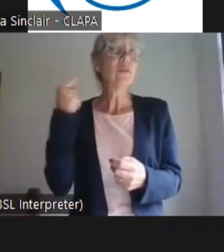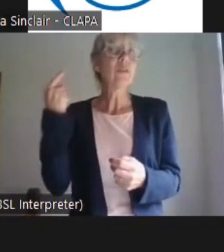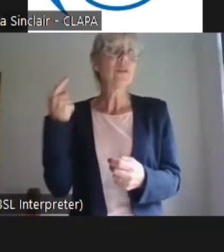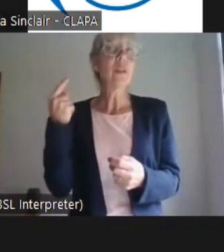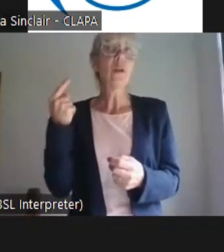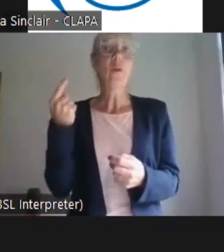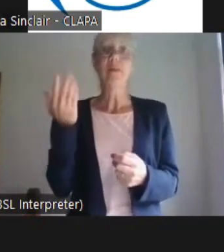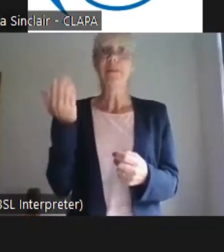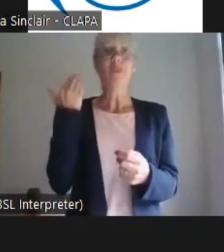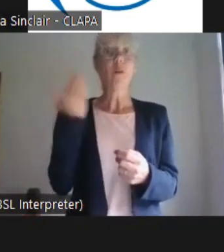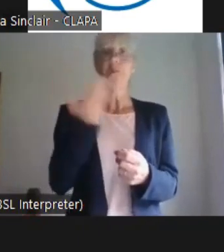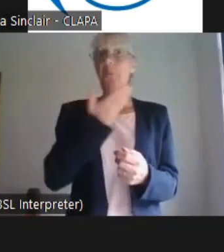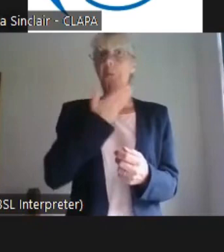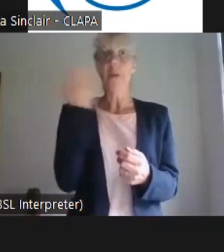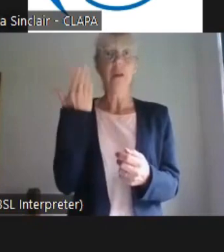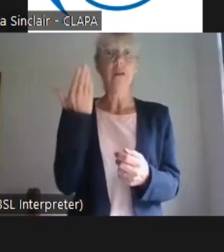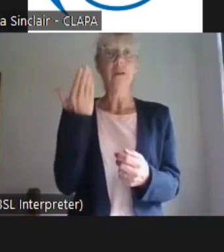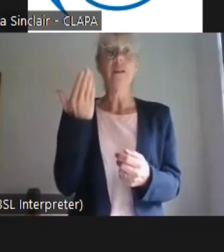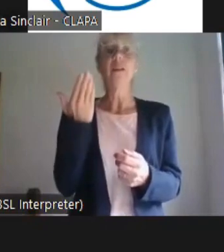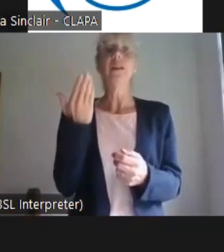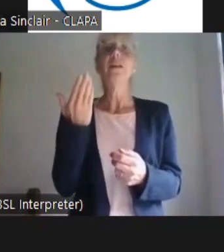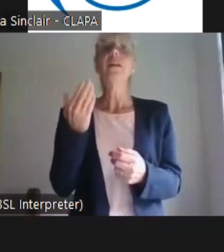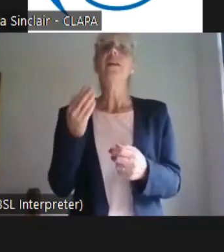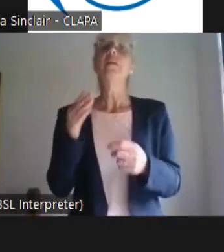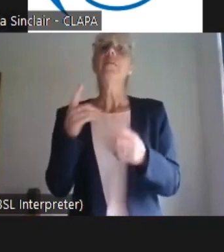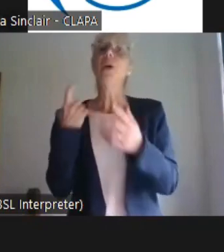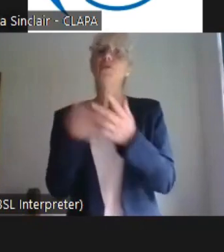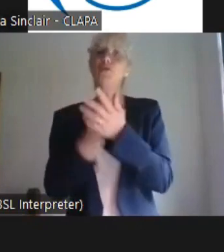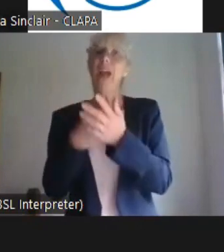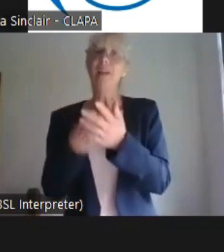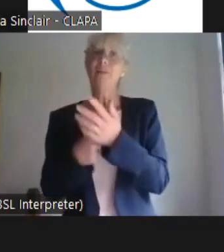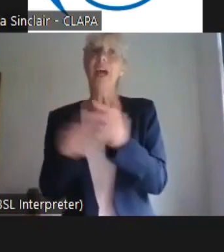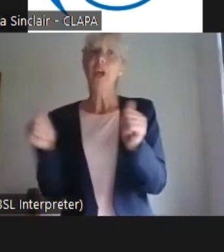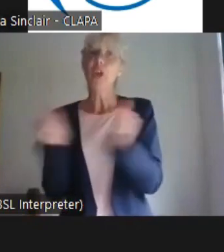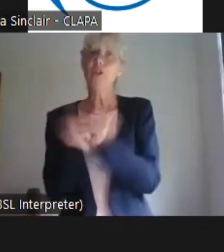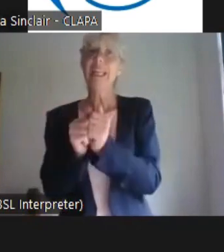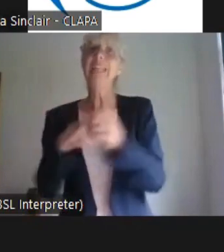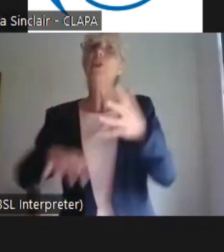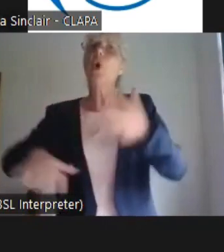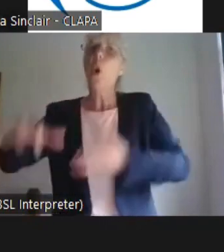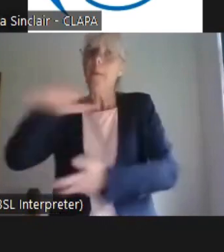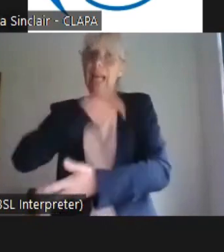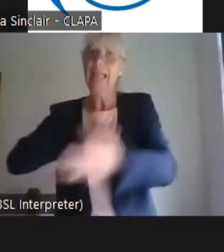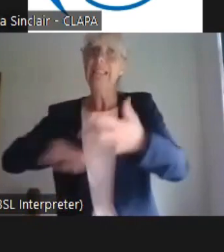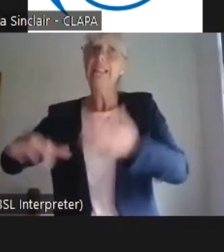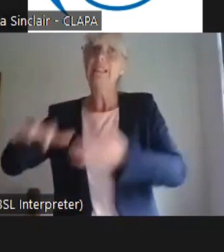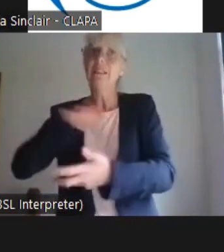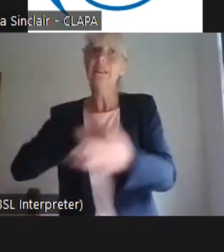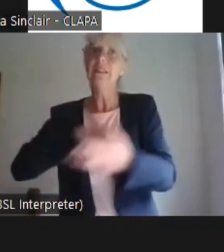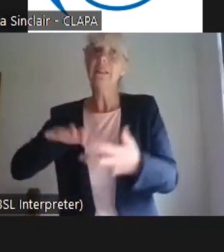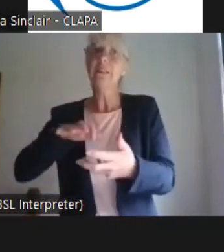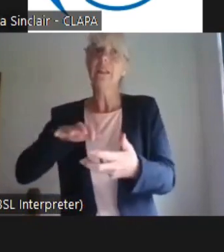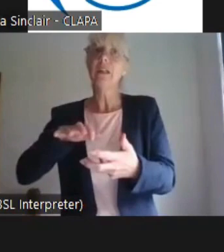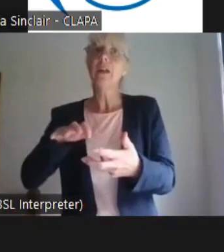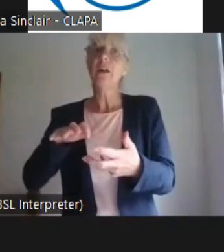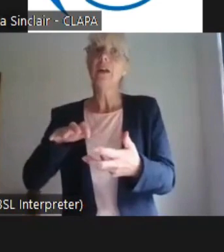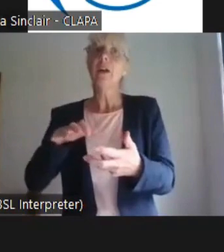as Raouf says sometimes it's much more complicated um and so we have these high expectations and then